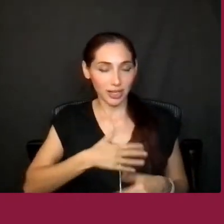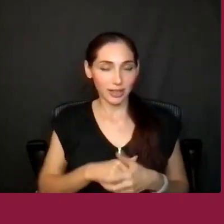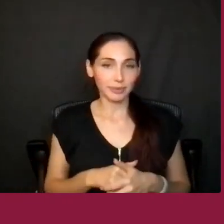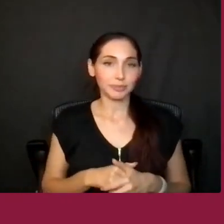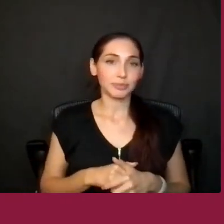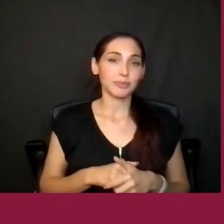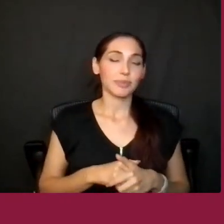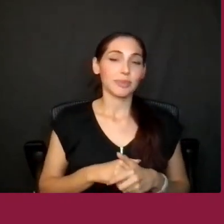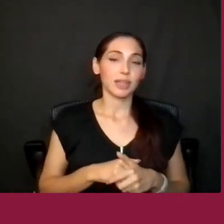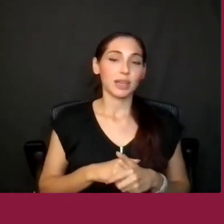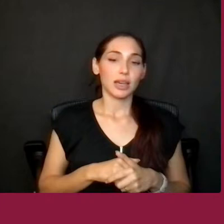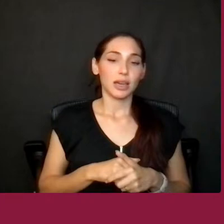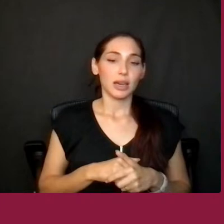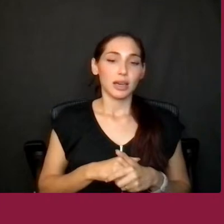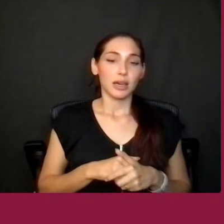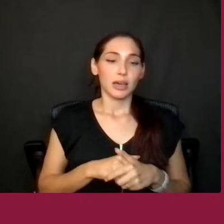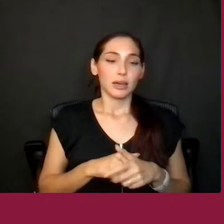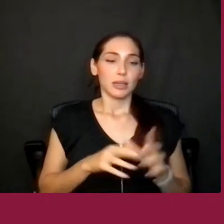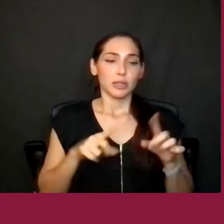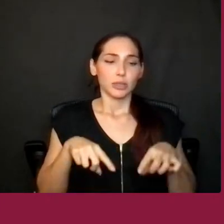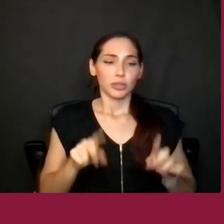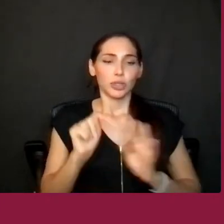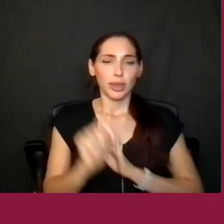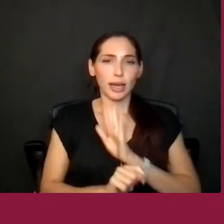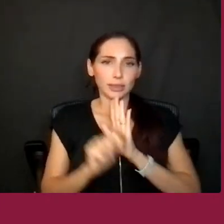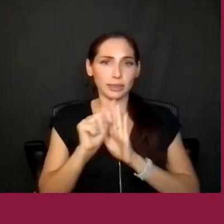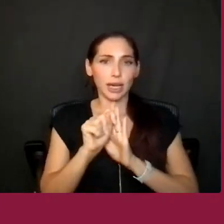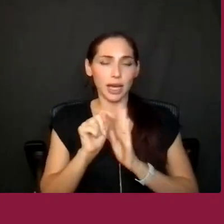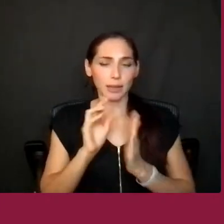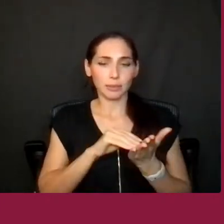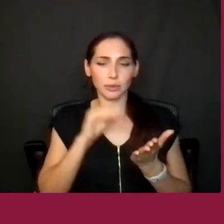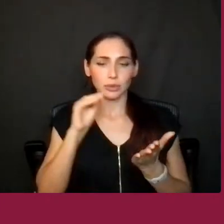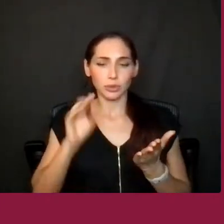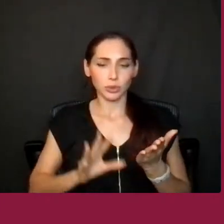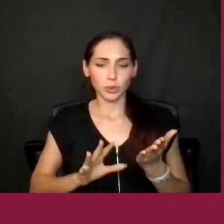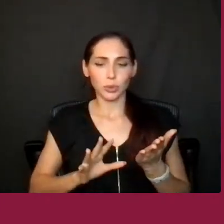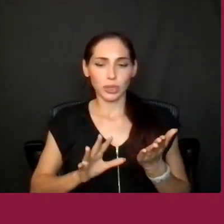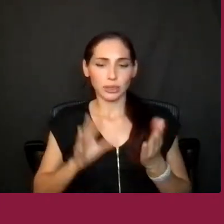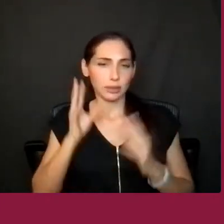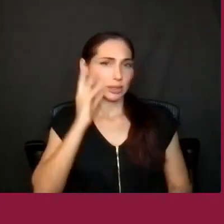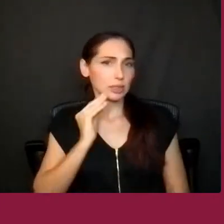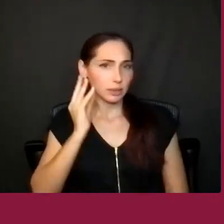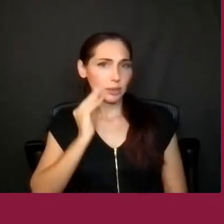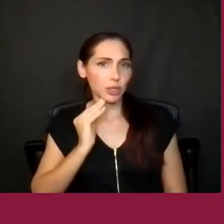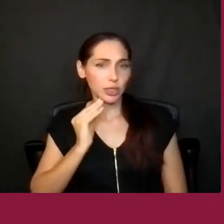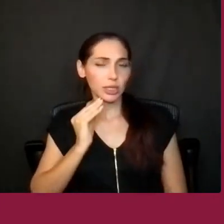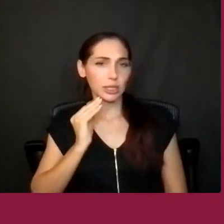During the time that our students, um, experienced these delays in